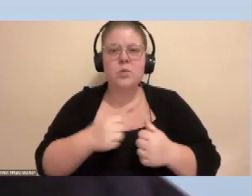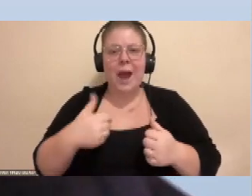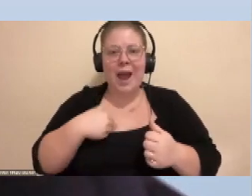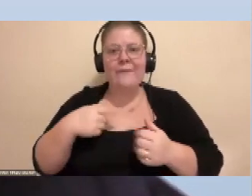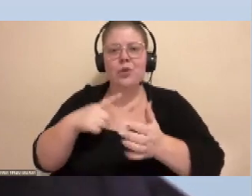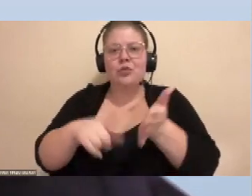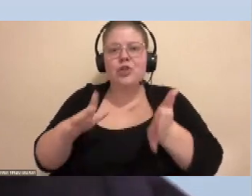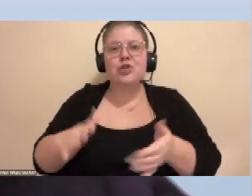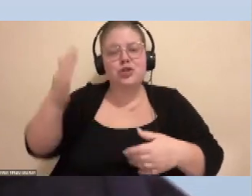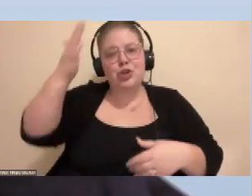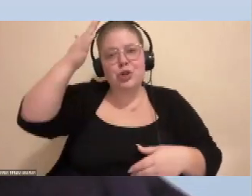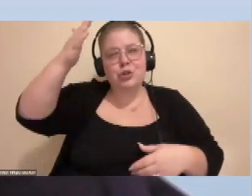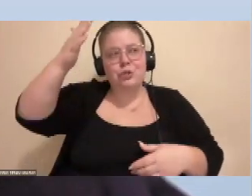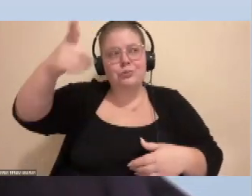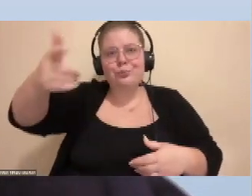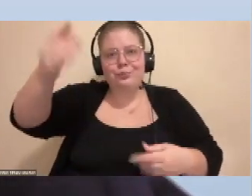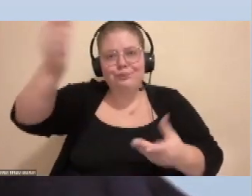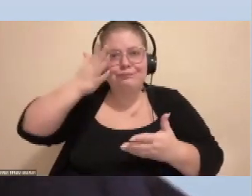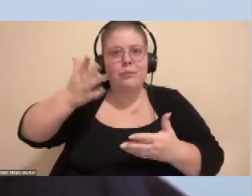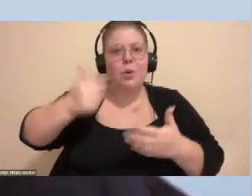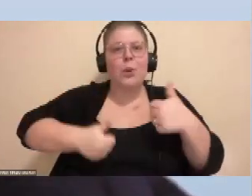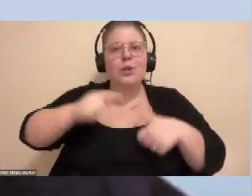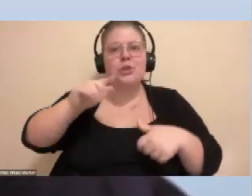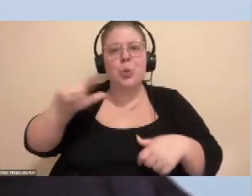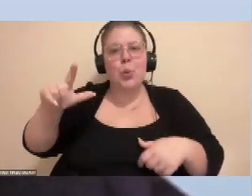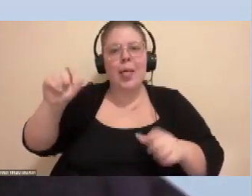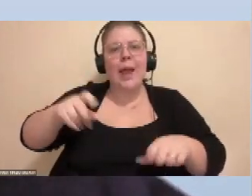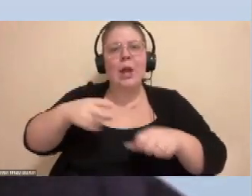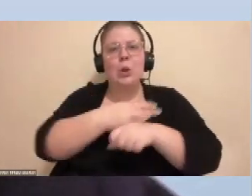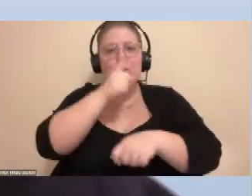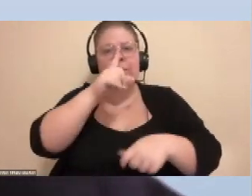we know that there are various steps you can